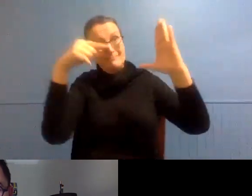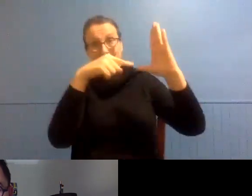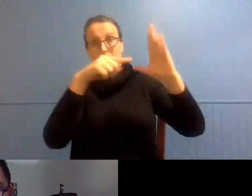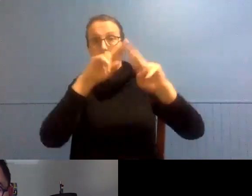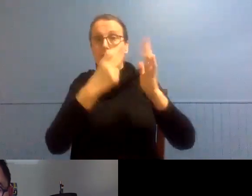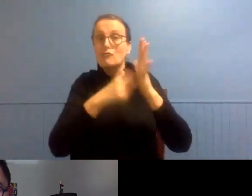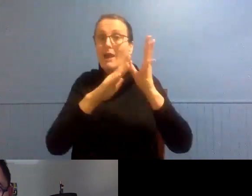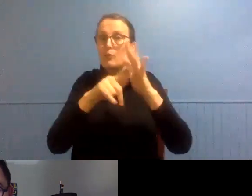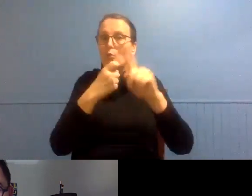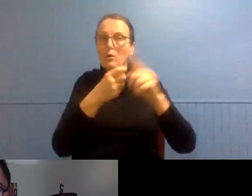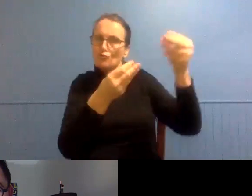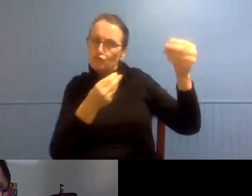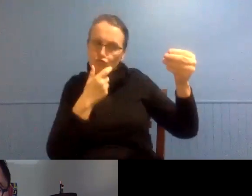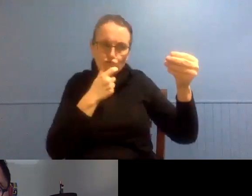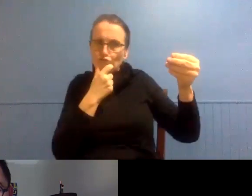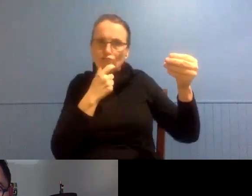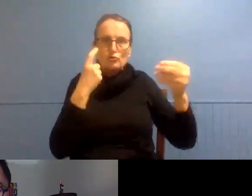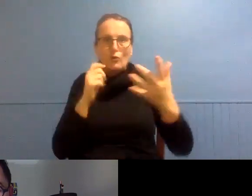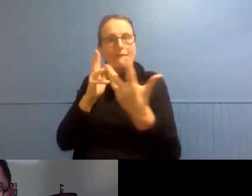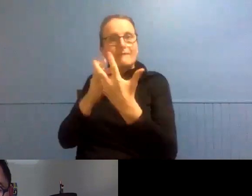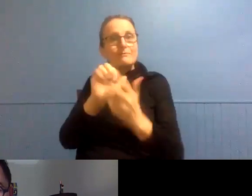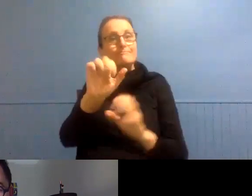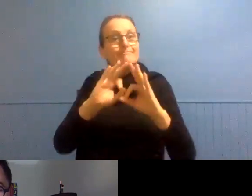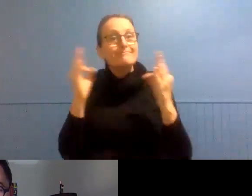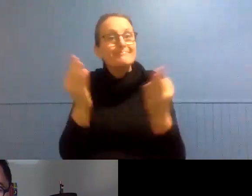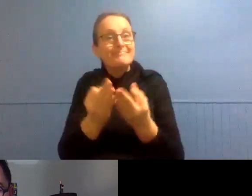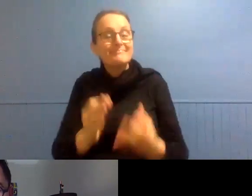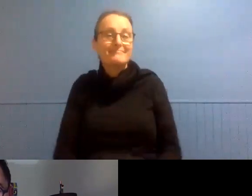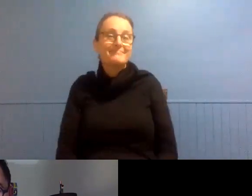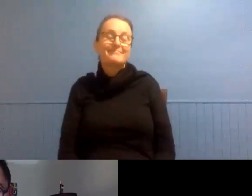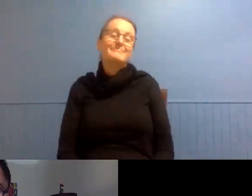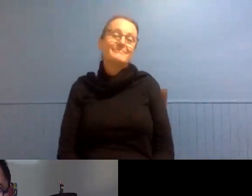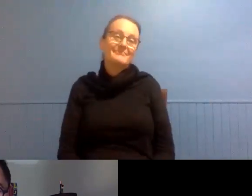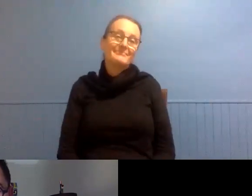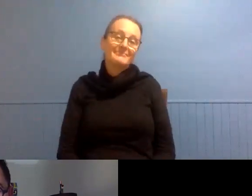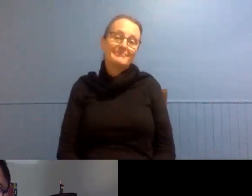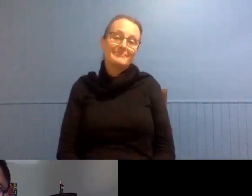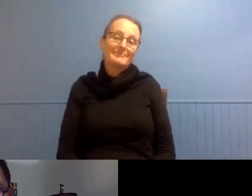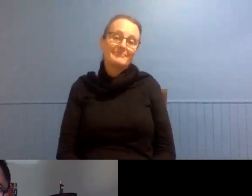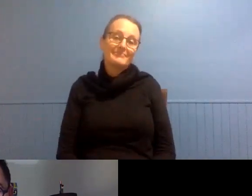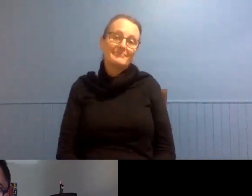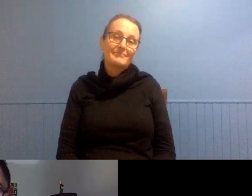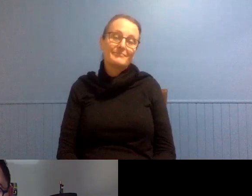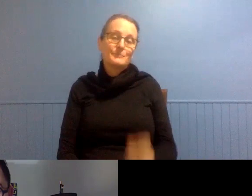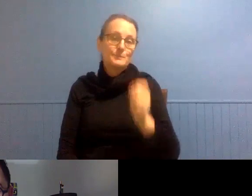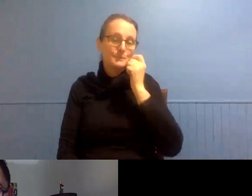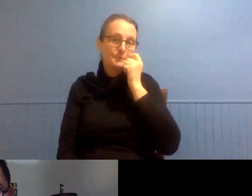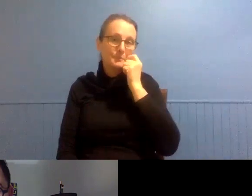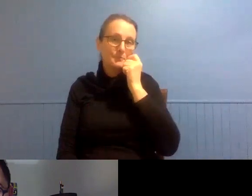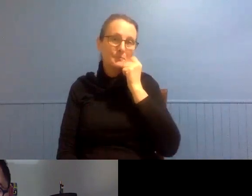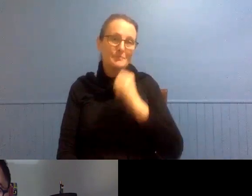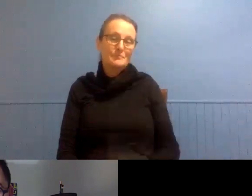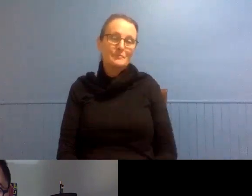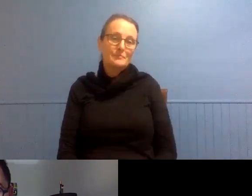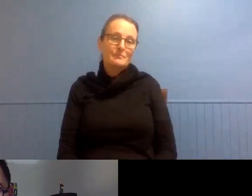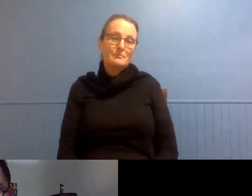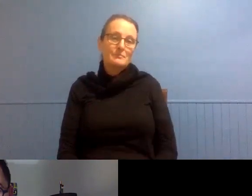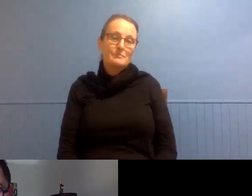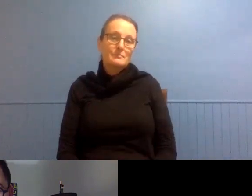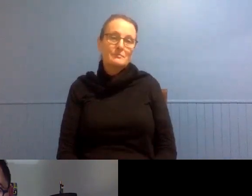Another question here.